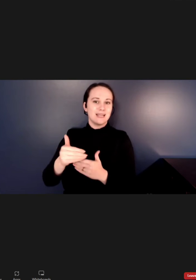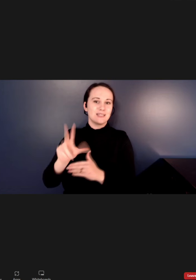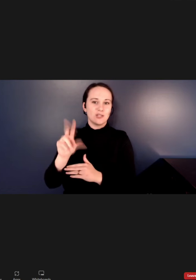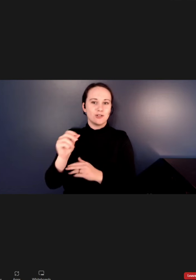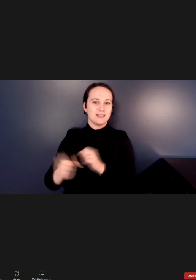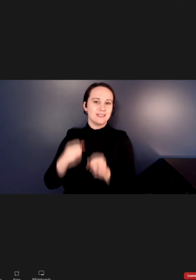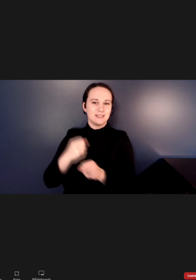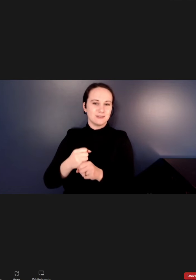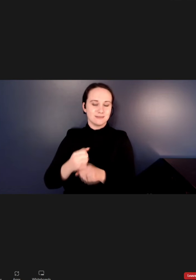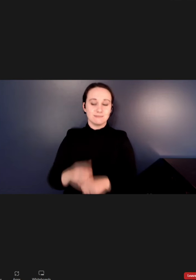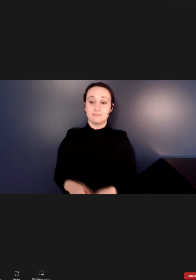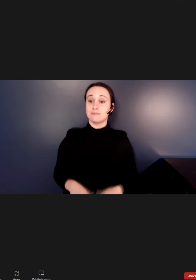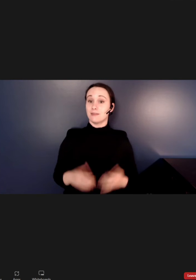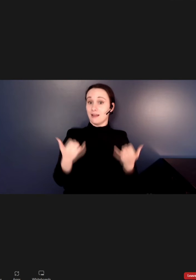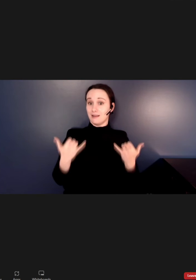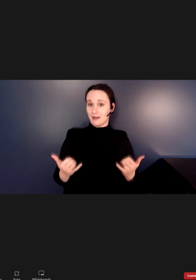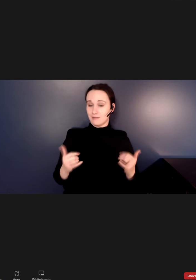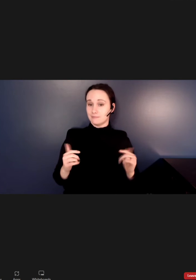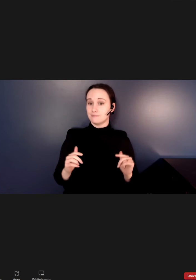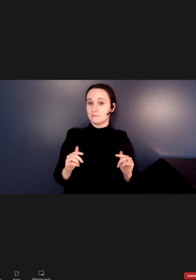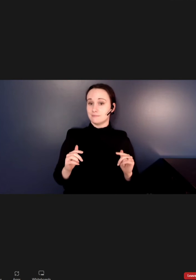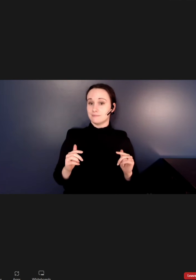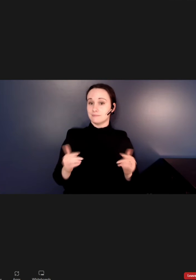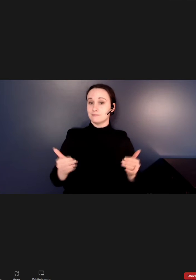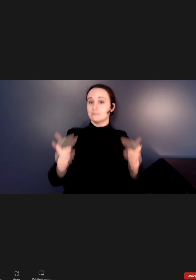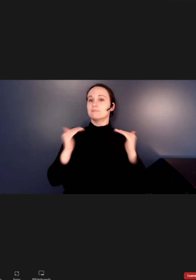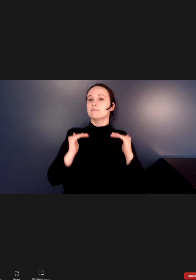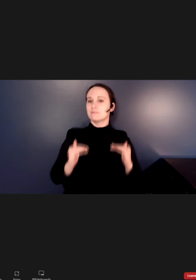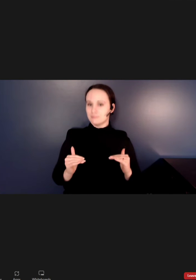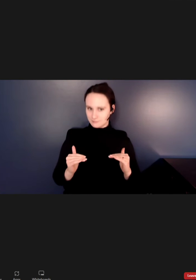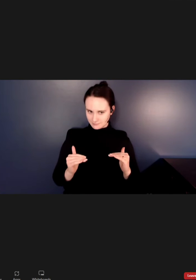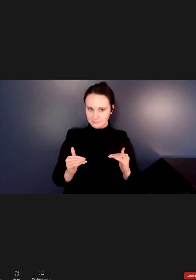At this time, we're going to turn our attention to the report out from the